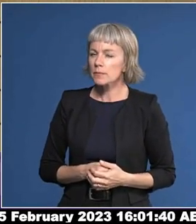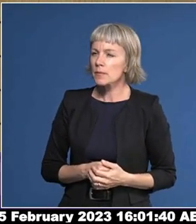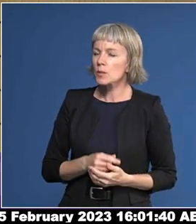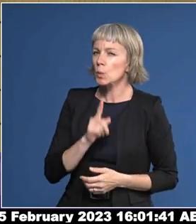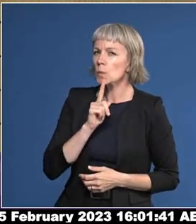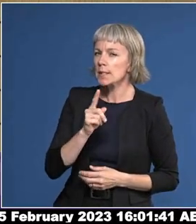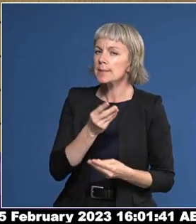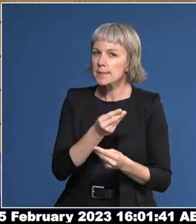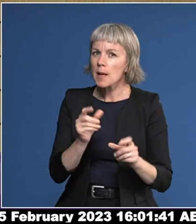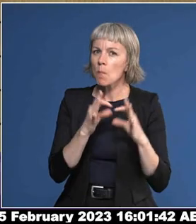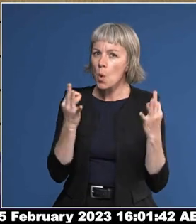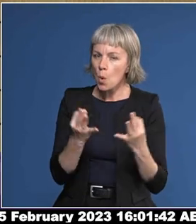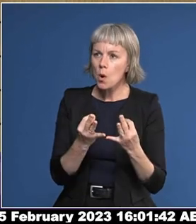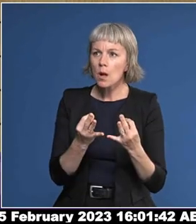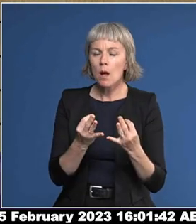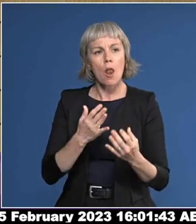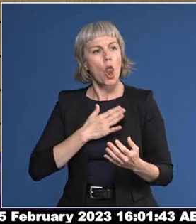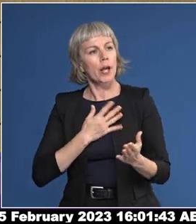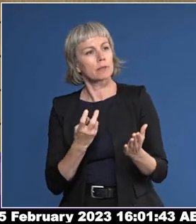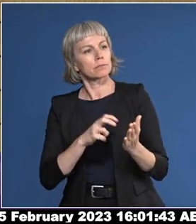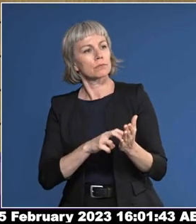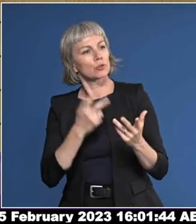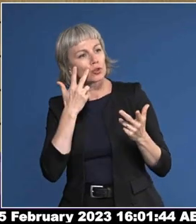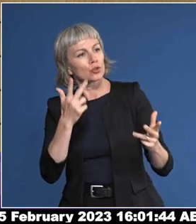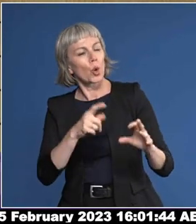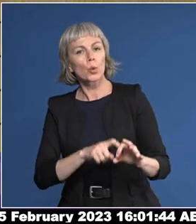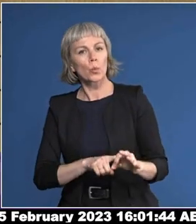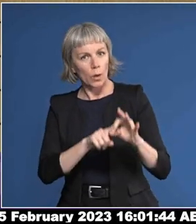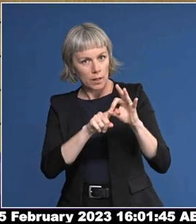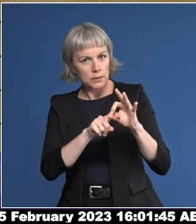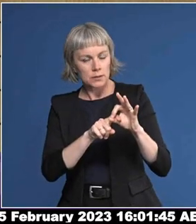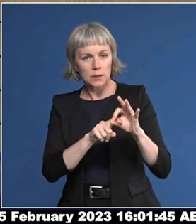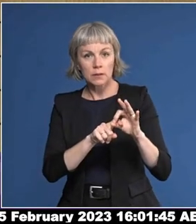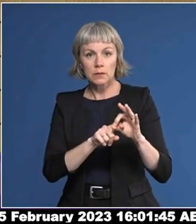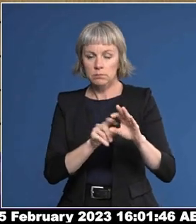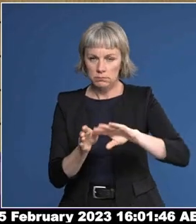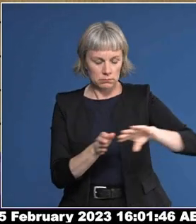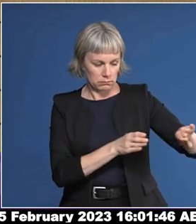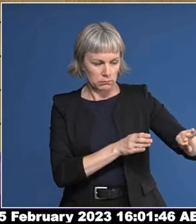the benefit for, firstly, providers and then, secondly, for users of registration?